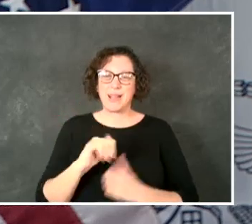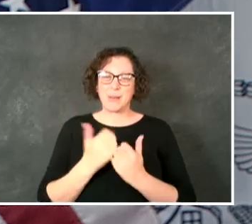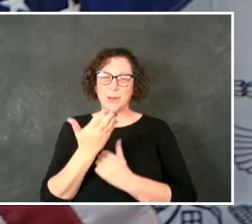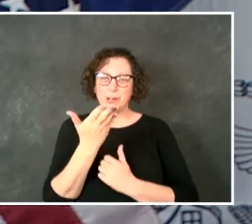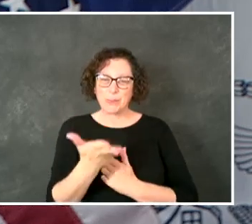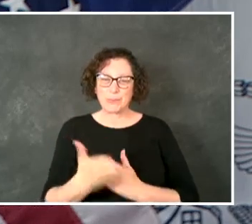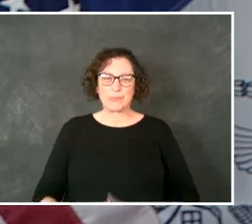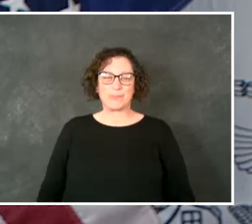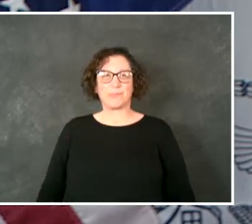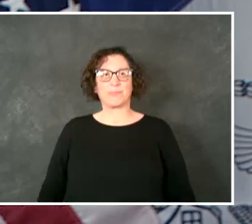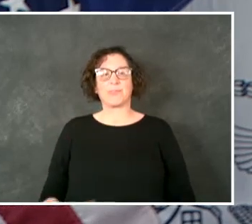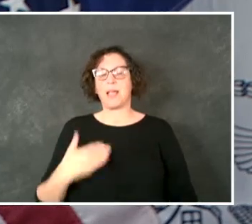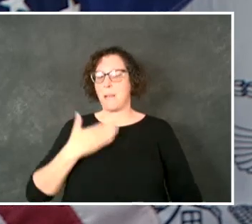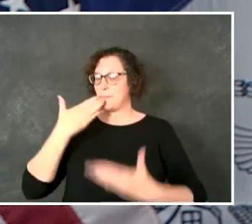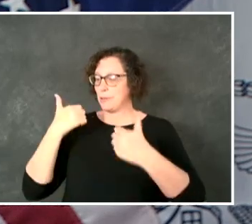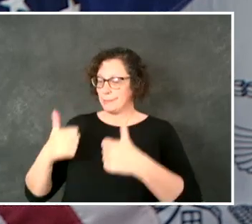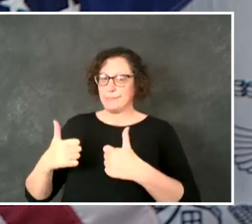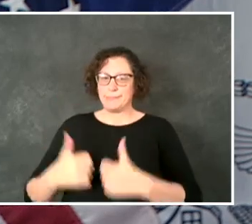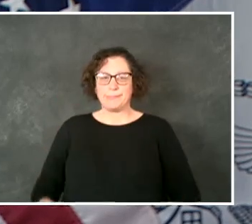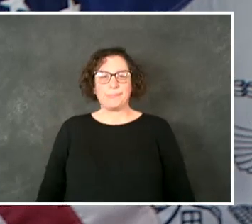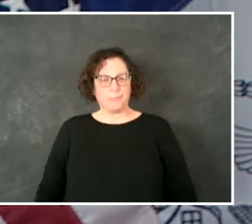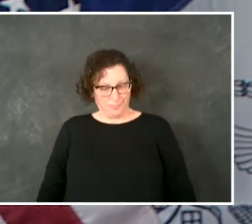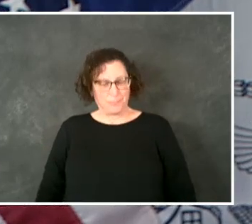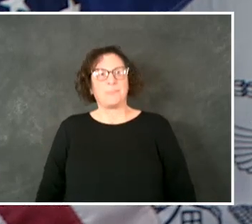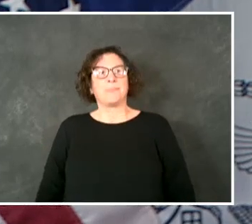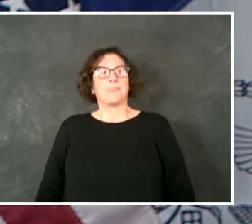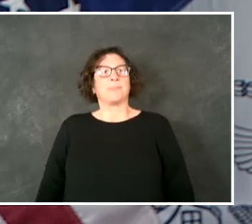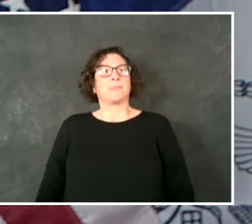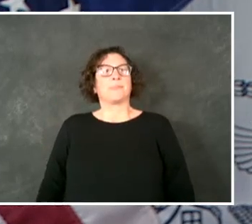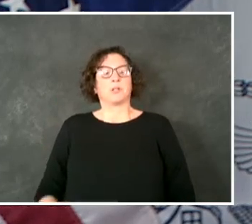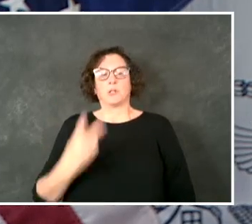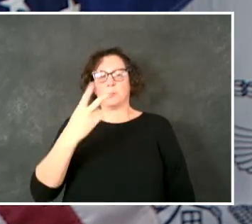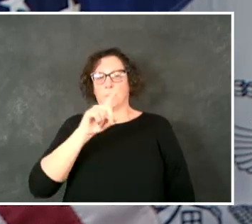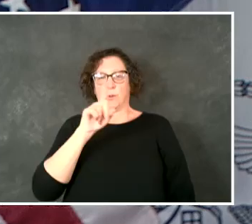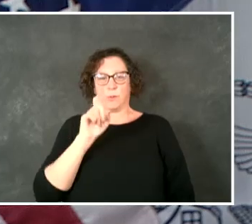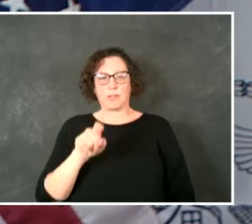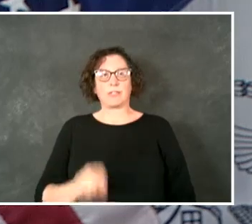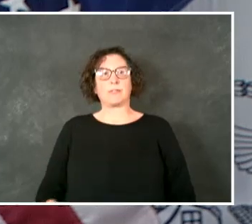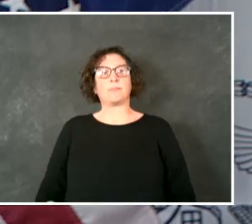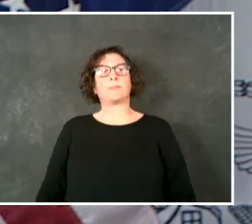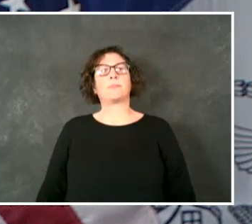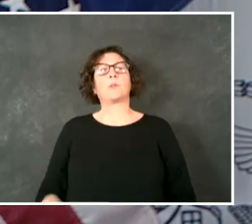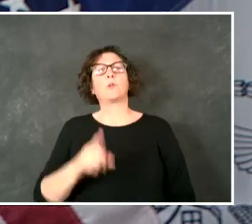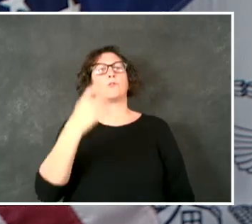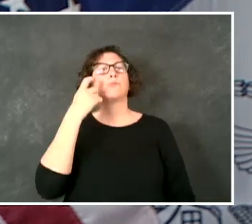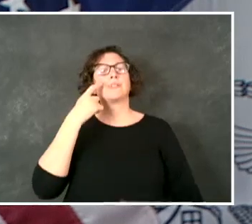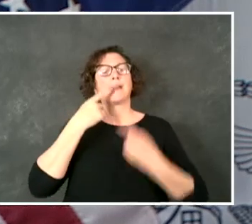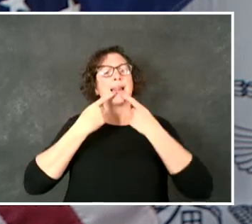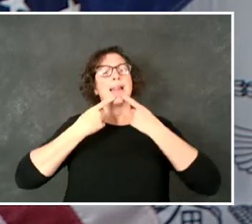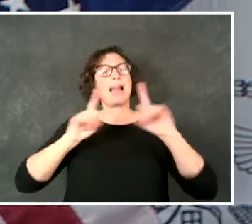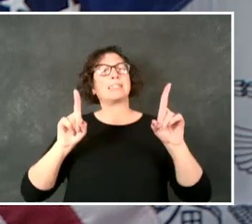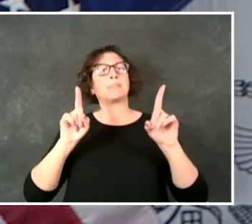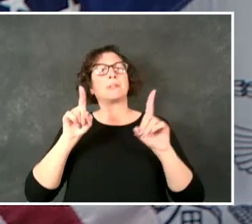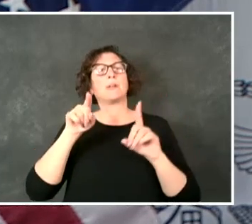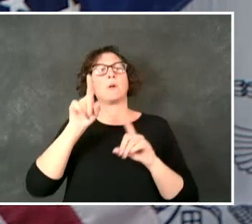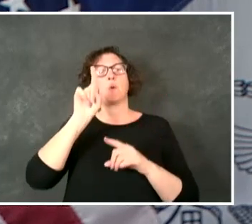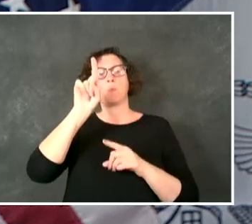YOU? I'M FINE. TWO FOR ME.